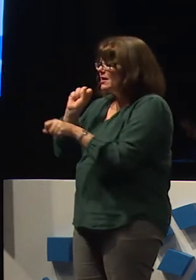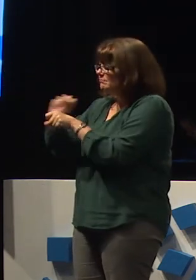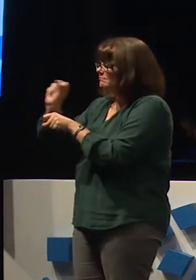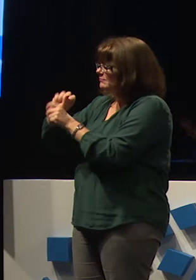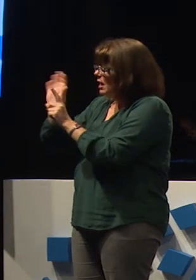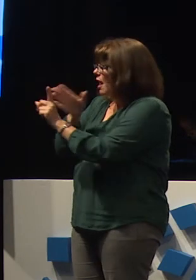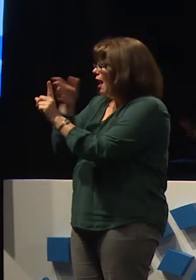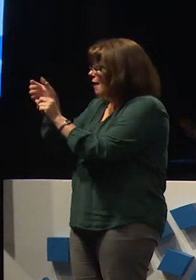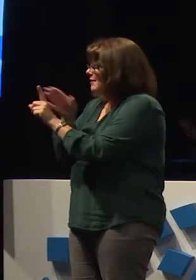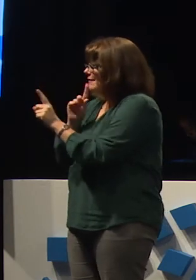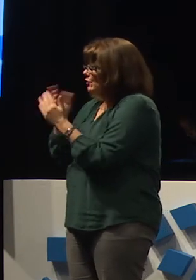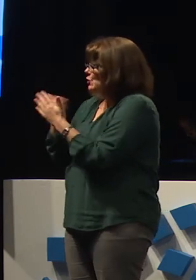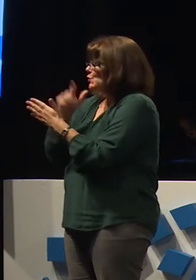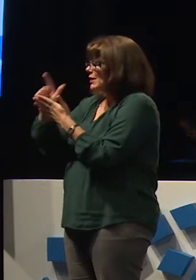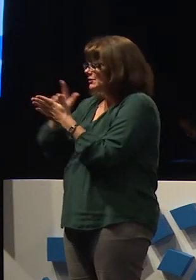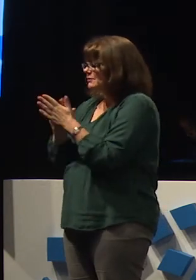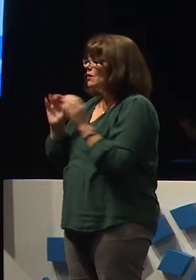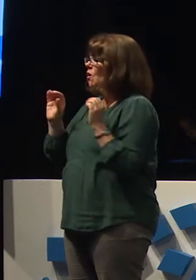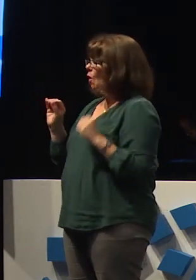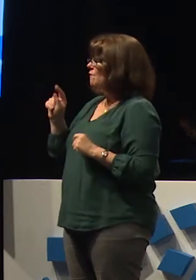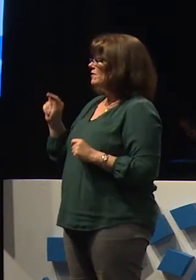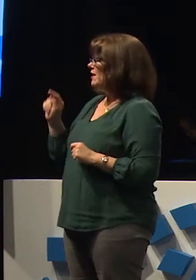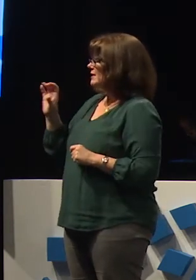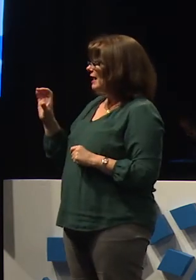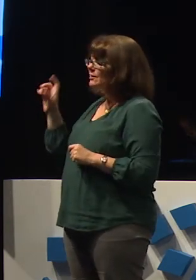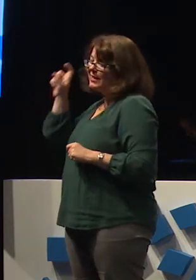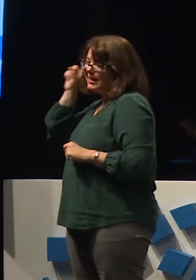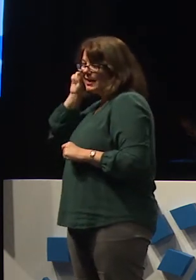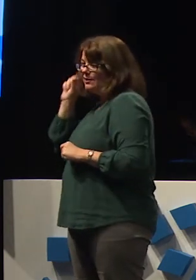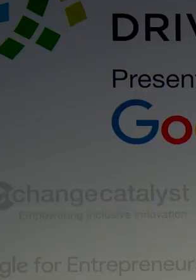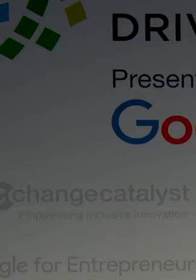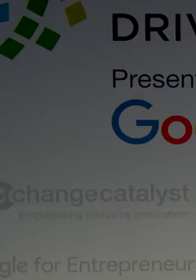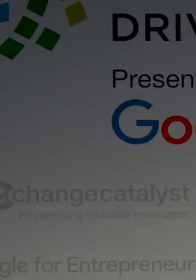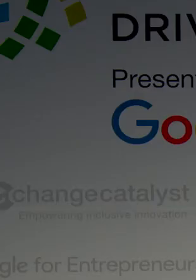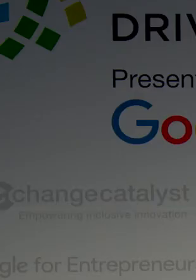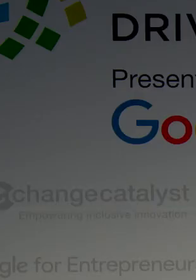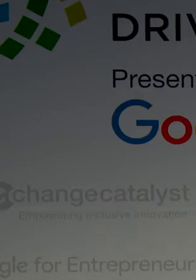called the over-the-counter hearing ayaats of 2017 which means that hearing